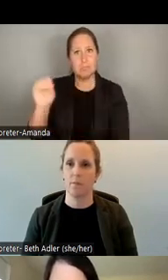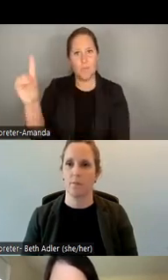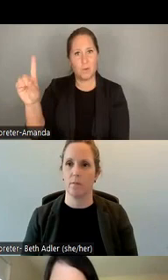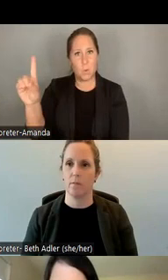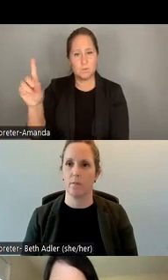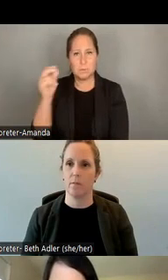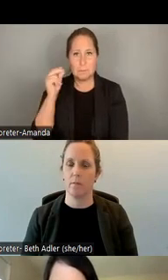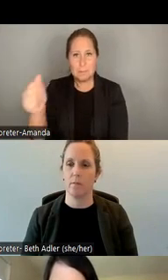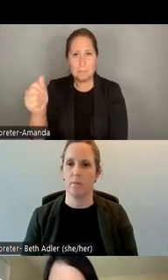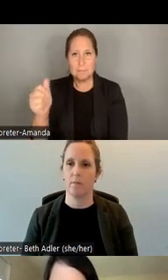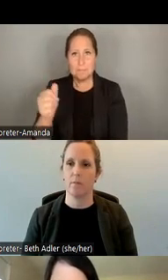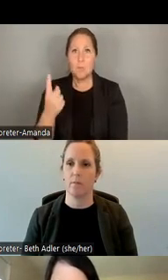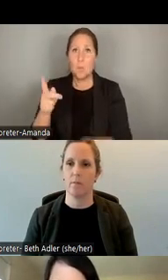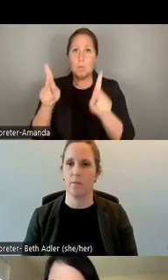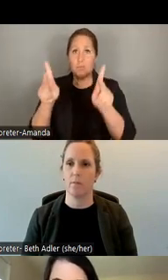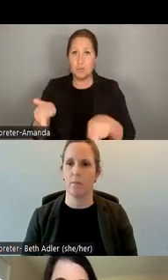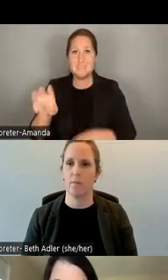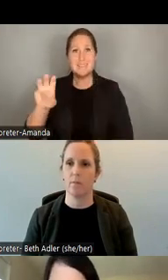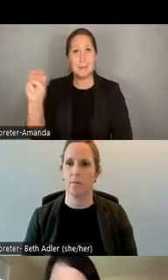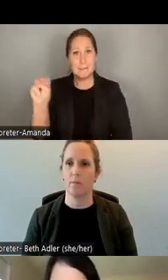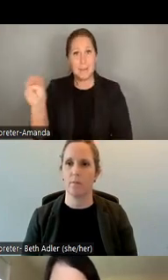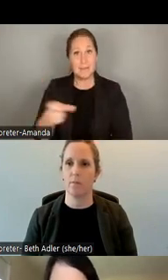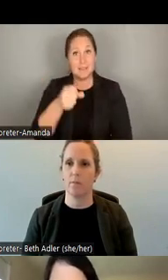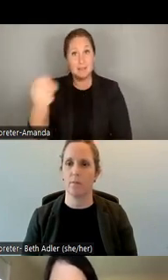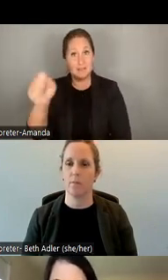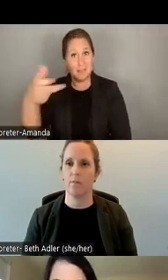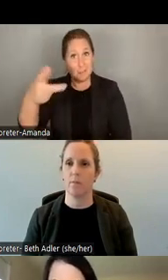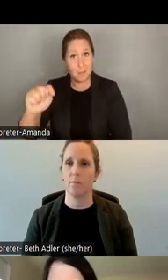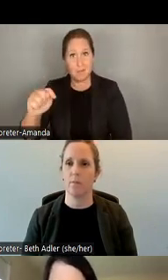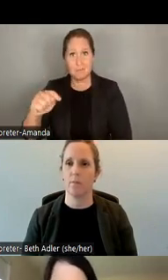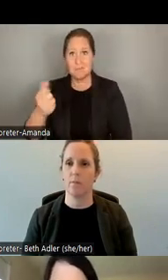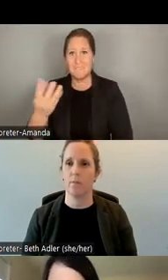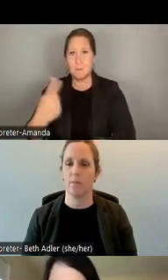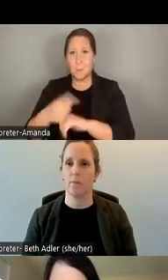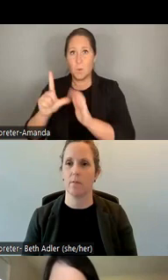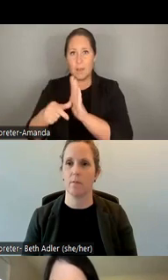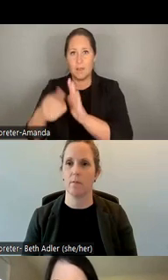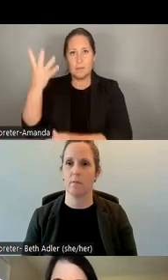had one person we house on a Monday and he died just a few days later which is such a tragedy